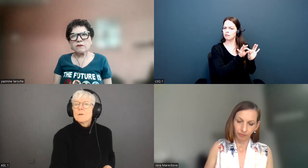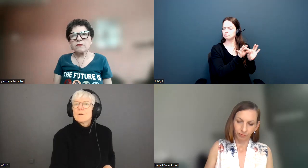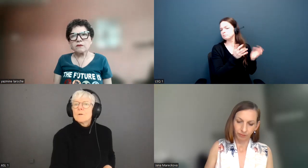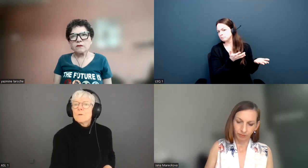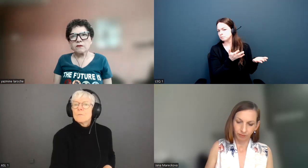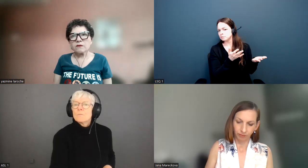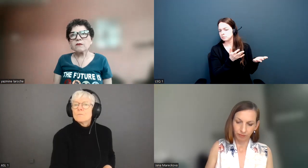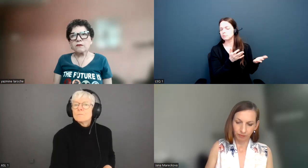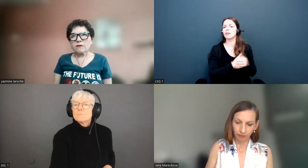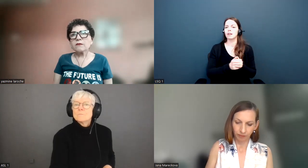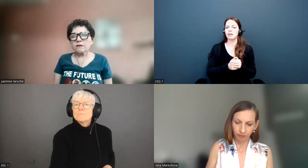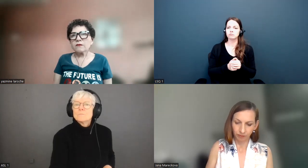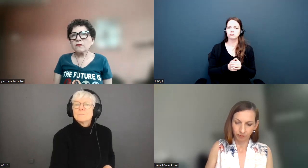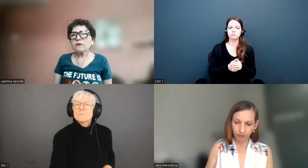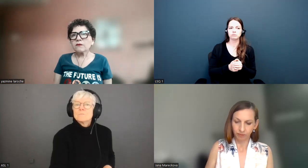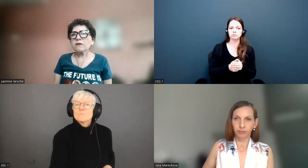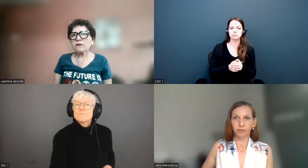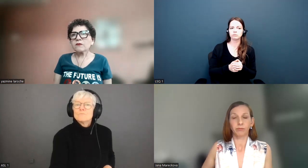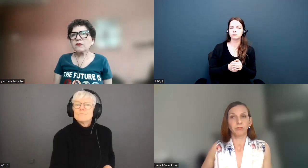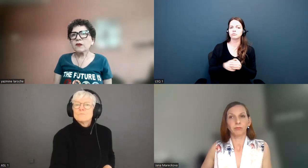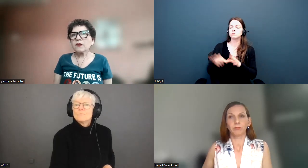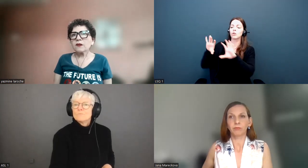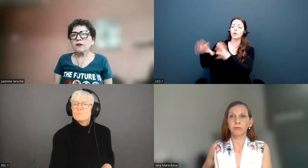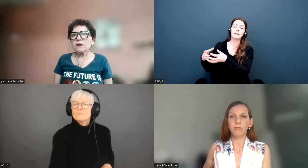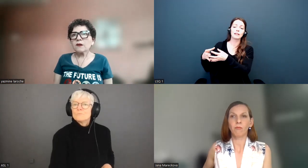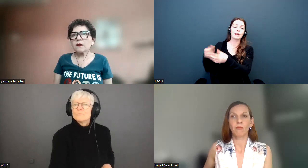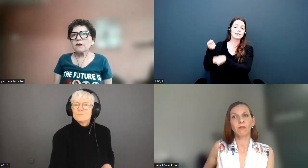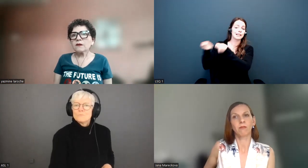advisory committees I think they're a different creature um and I've I've struggled in the